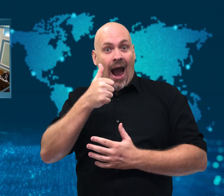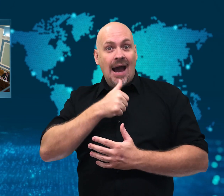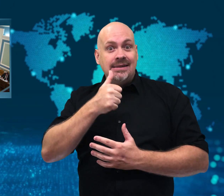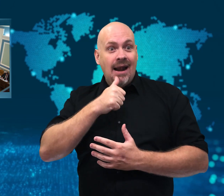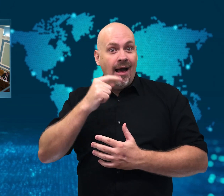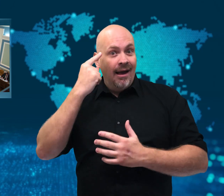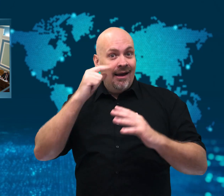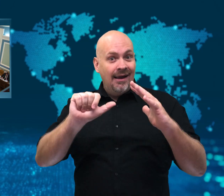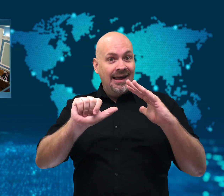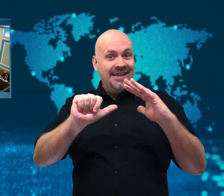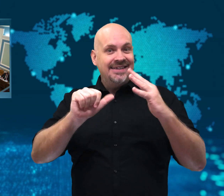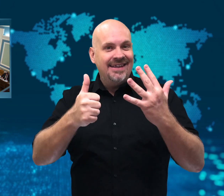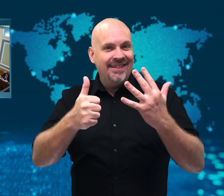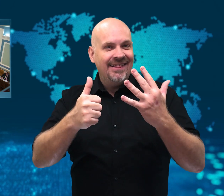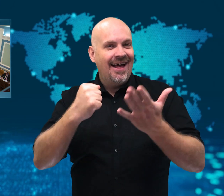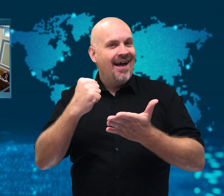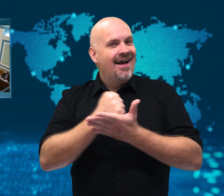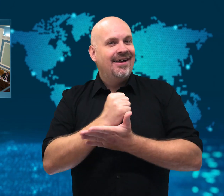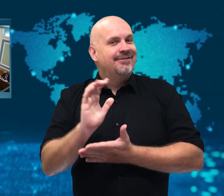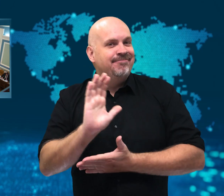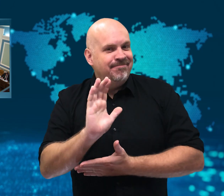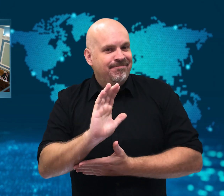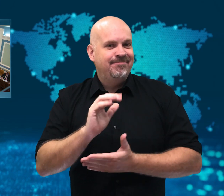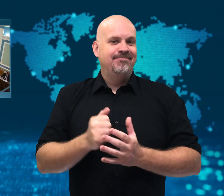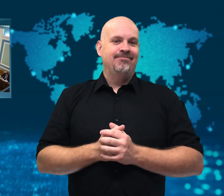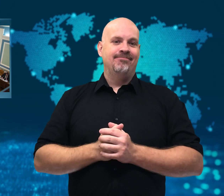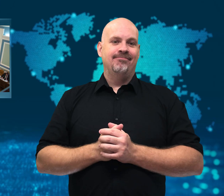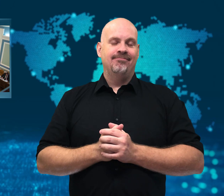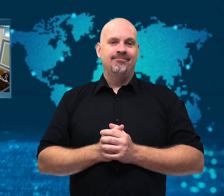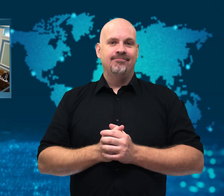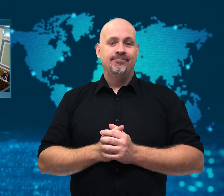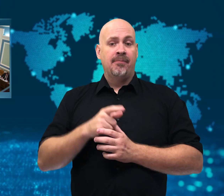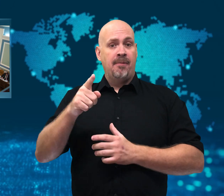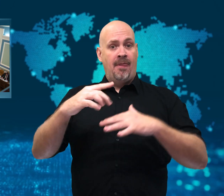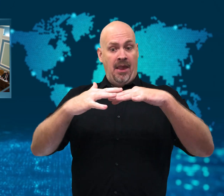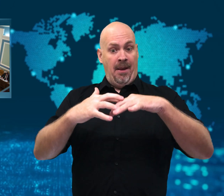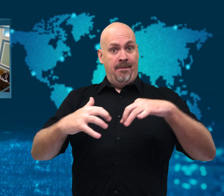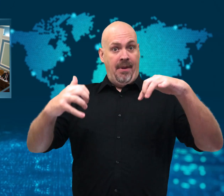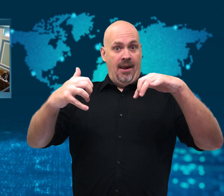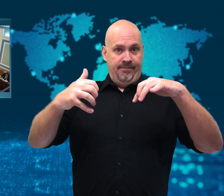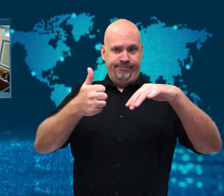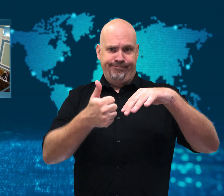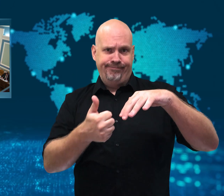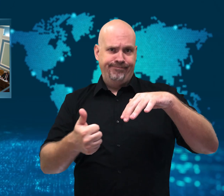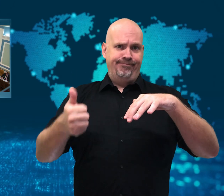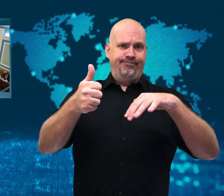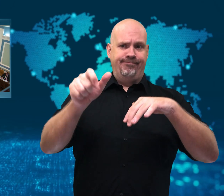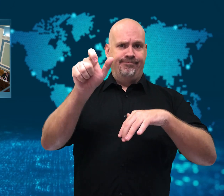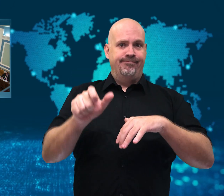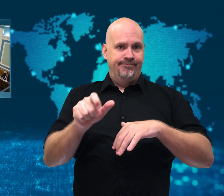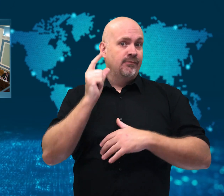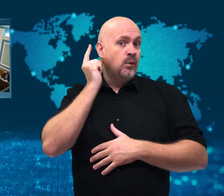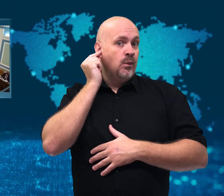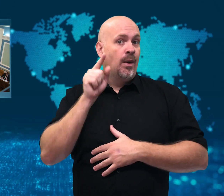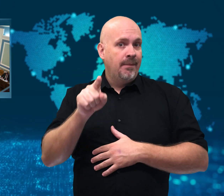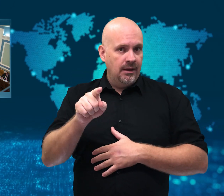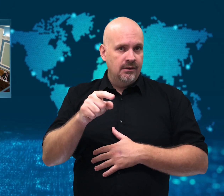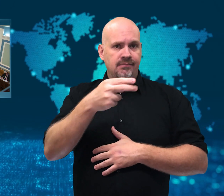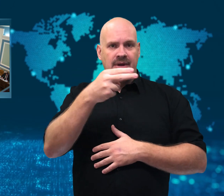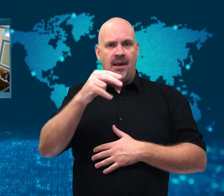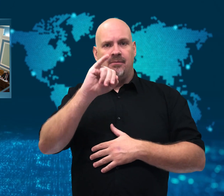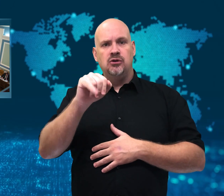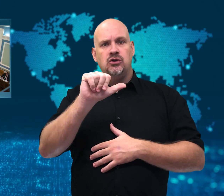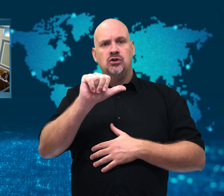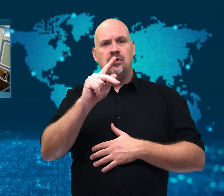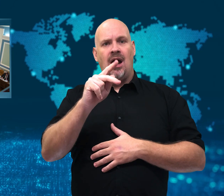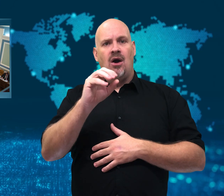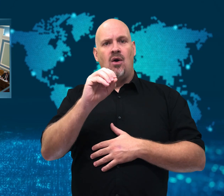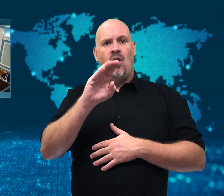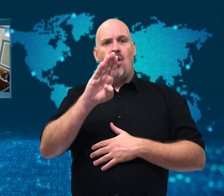Cuba, Nicaragua, Mexico, and the United Arab Emirates.